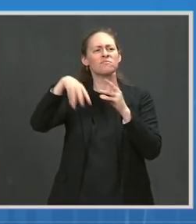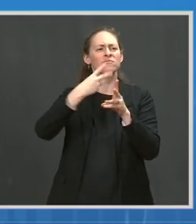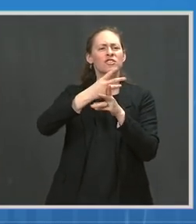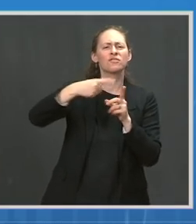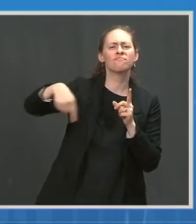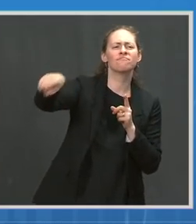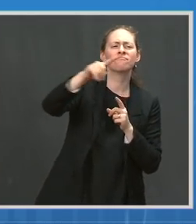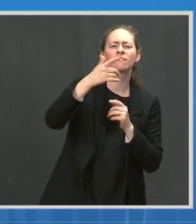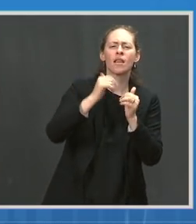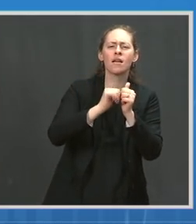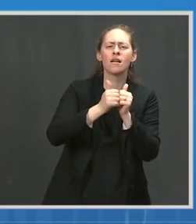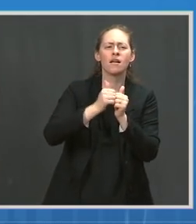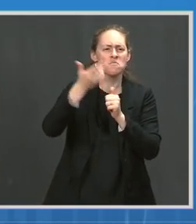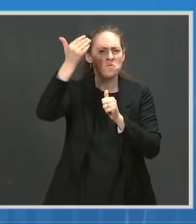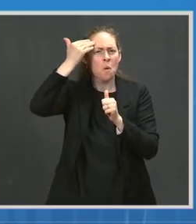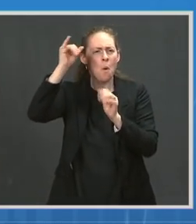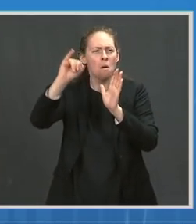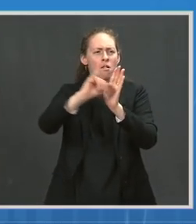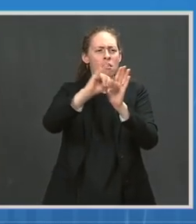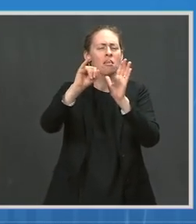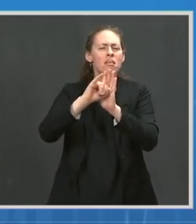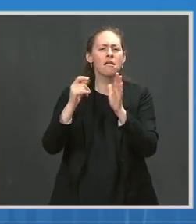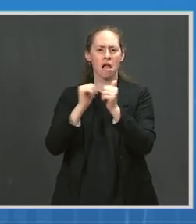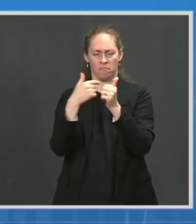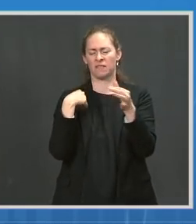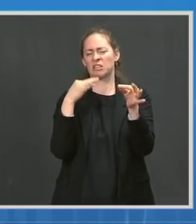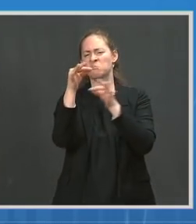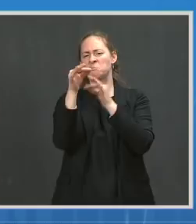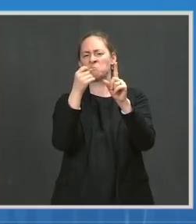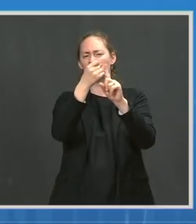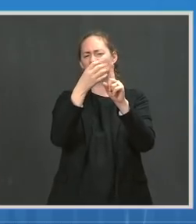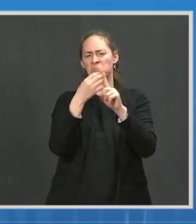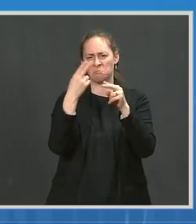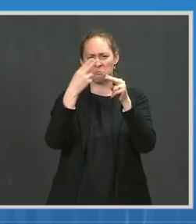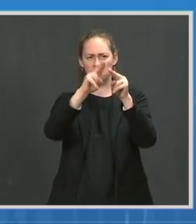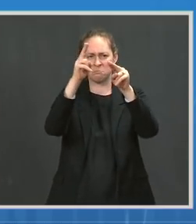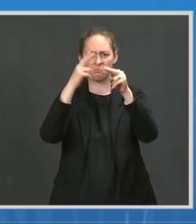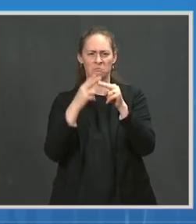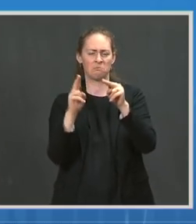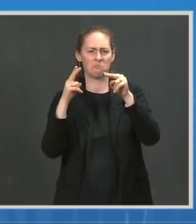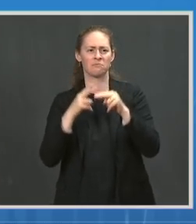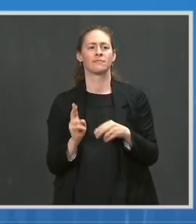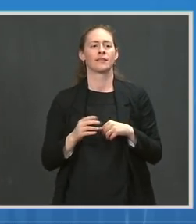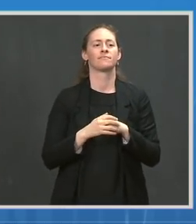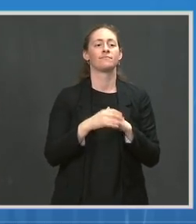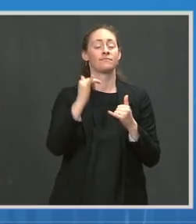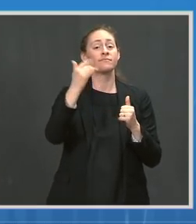I'm just going to give you some examples. In over 23,000 employees at the University of Texas,